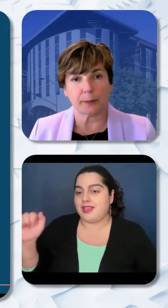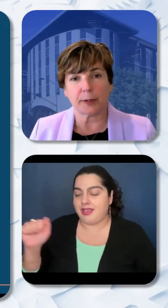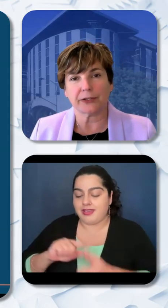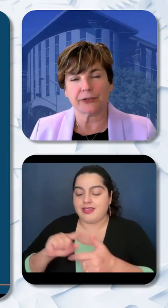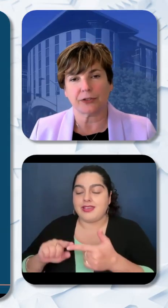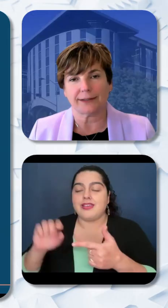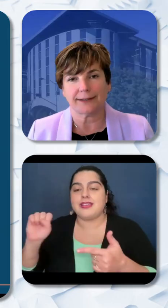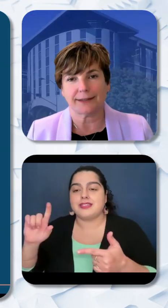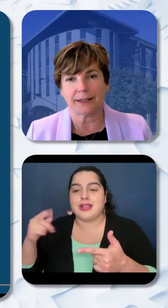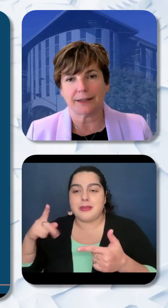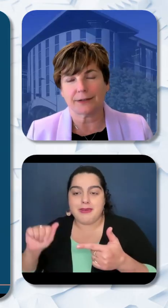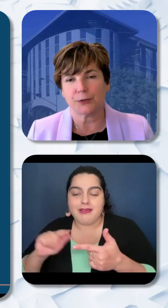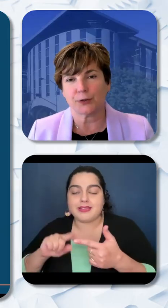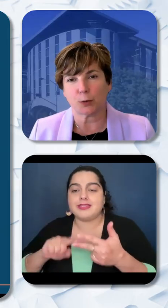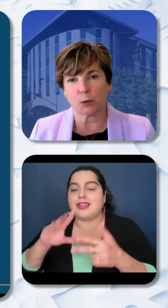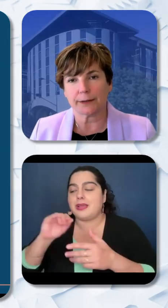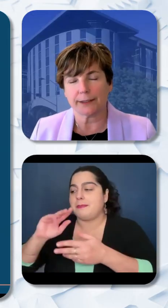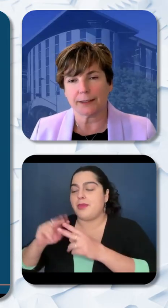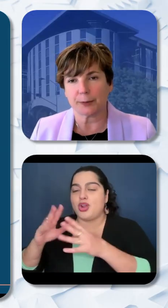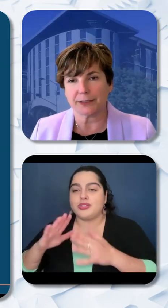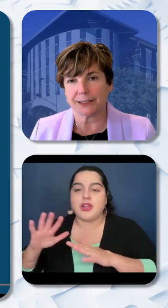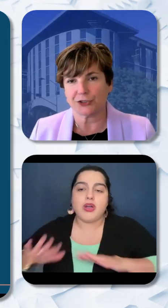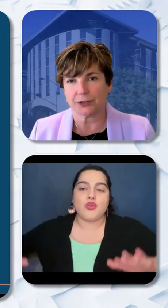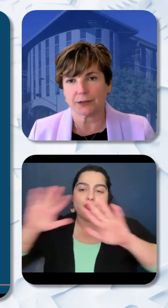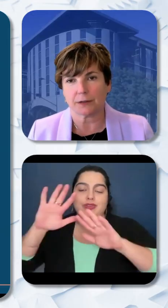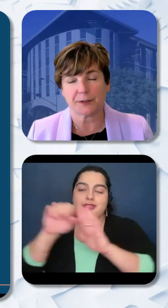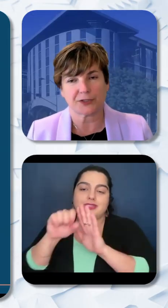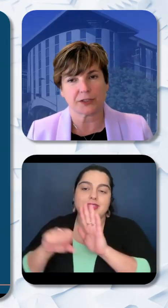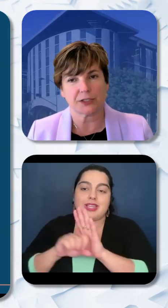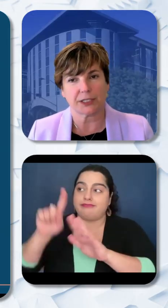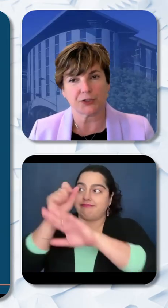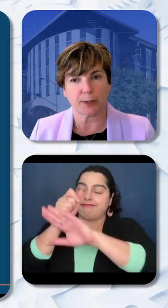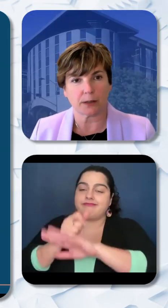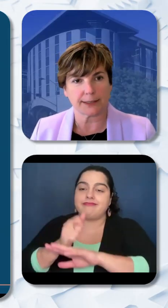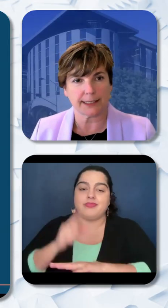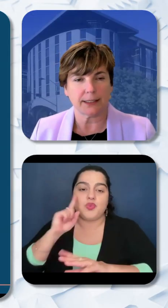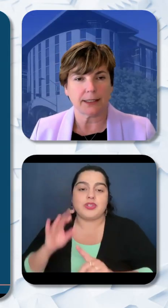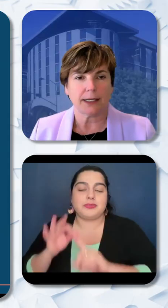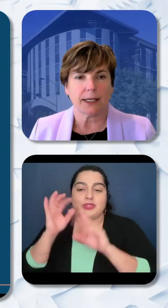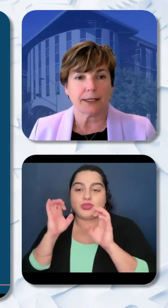and partners across the state to support the implementation of special education policy,